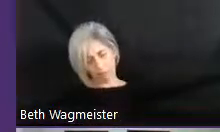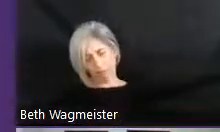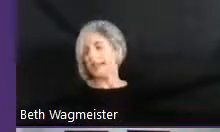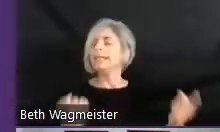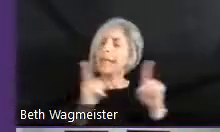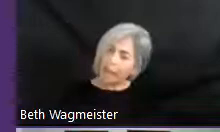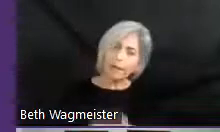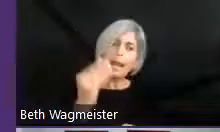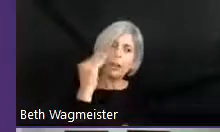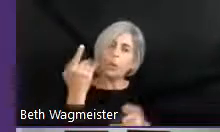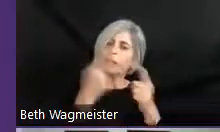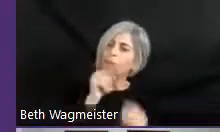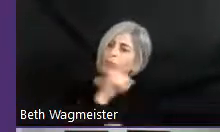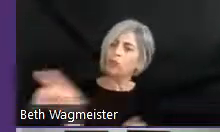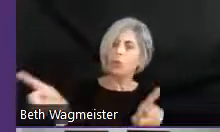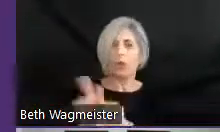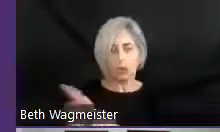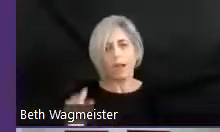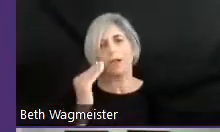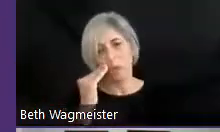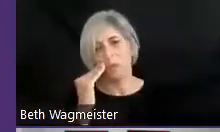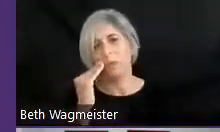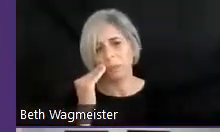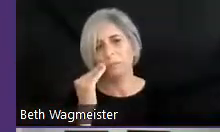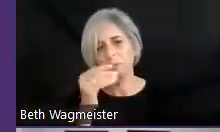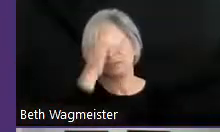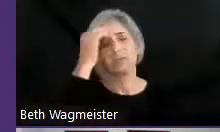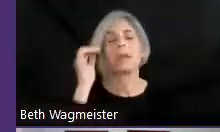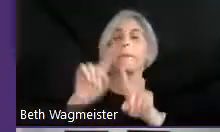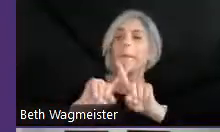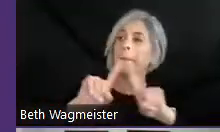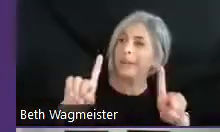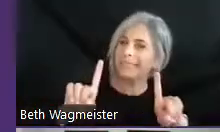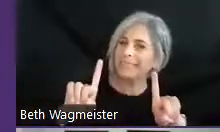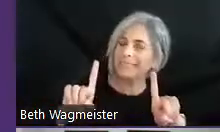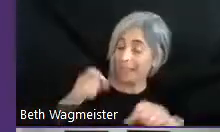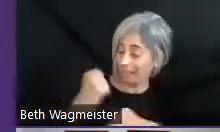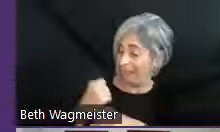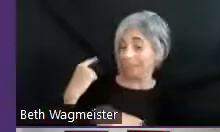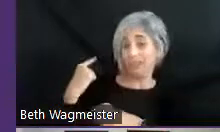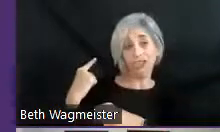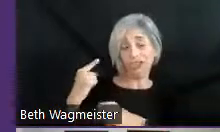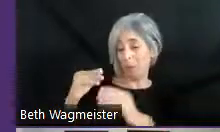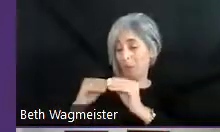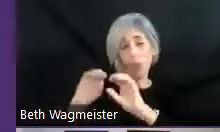I know it's happened to you before as well. But, last year more organizations than ever before